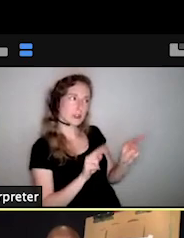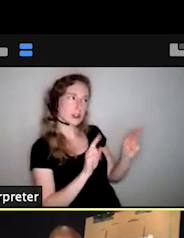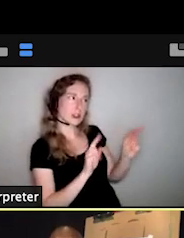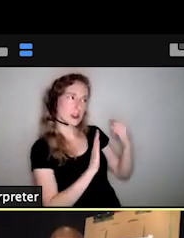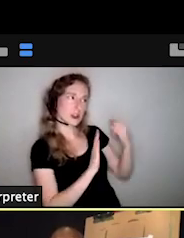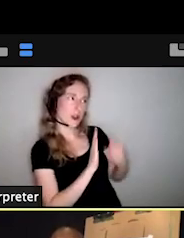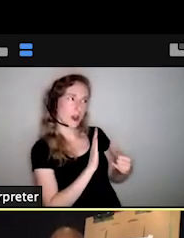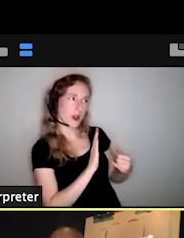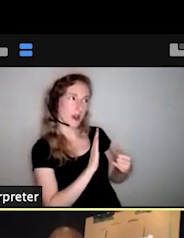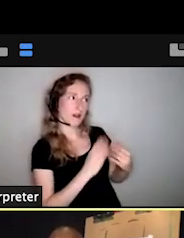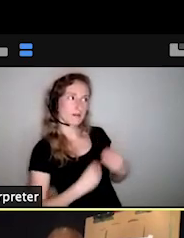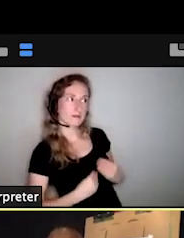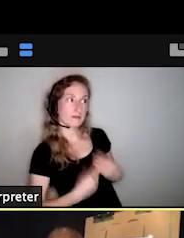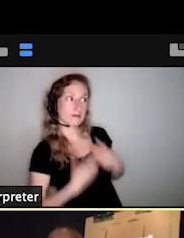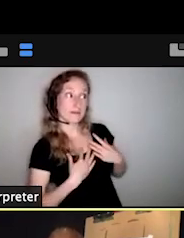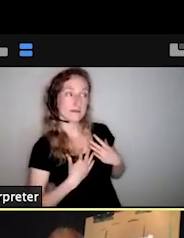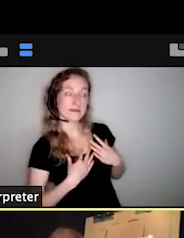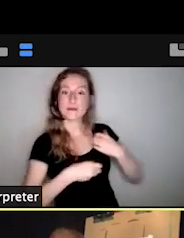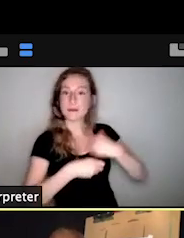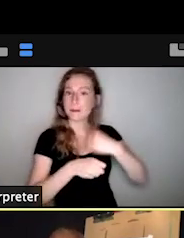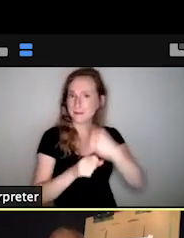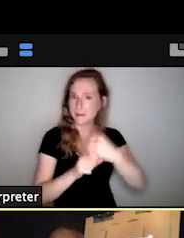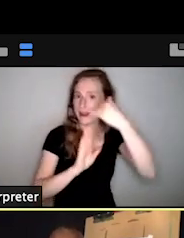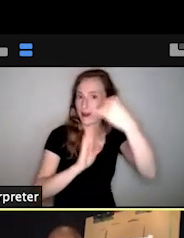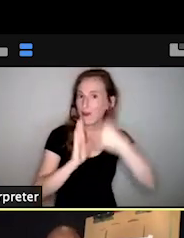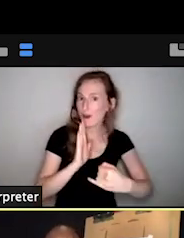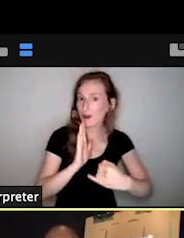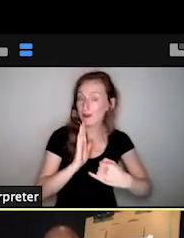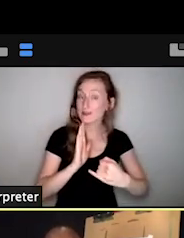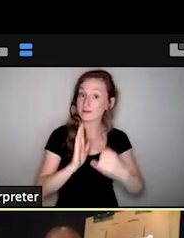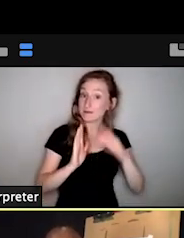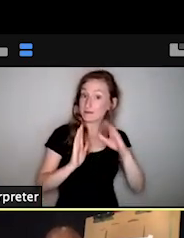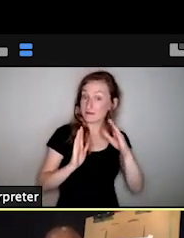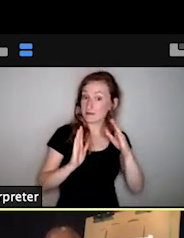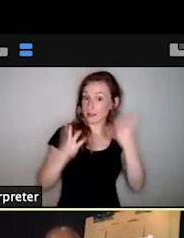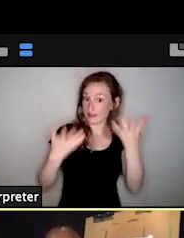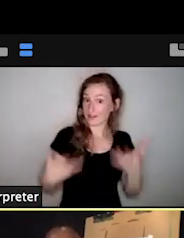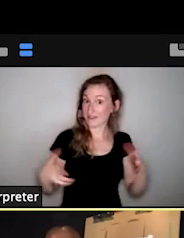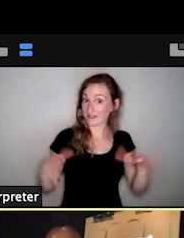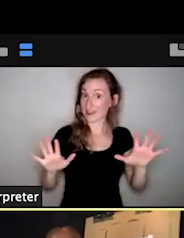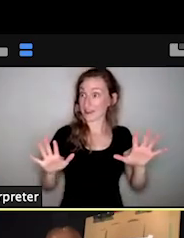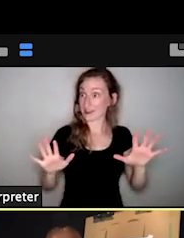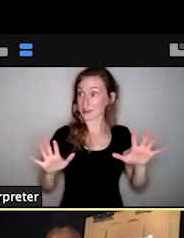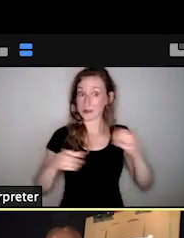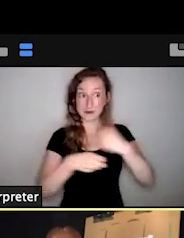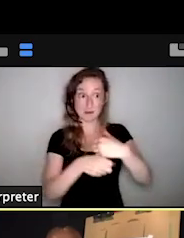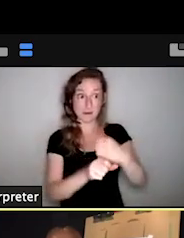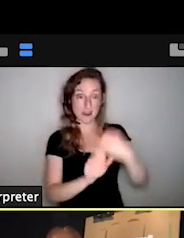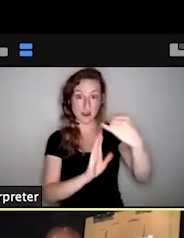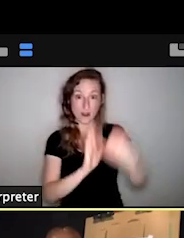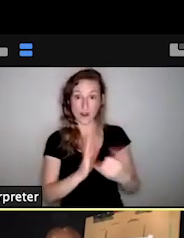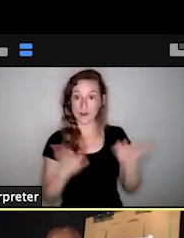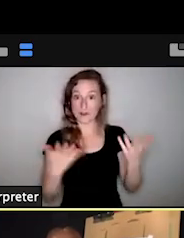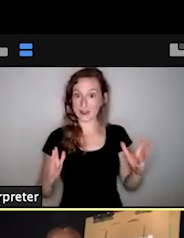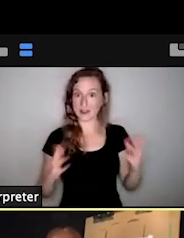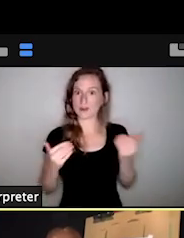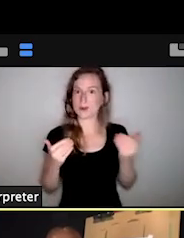When you are finished making your art with your family, unpause the video.